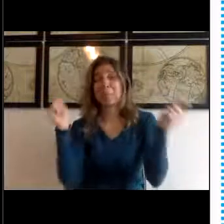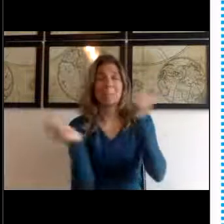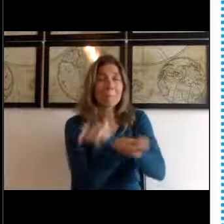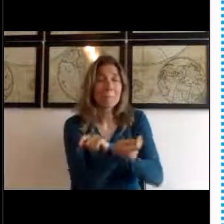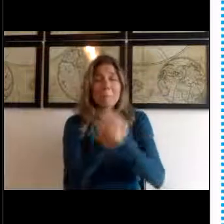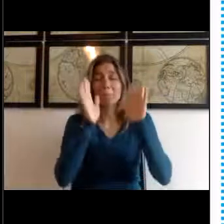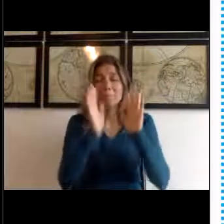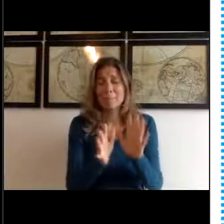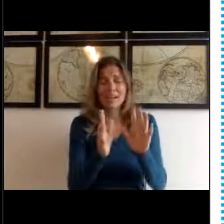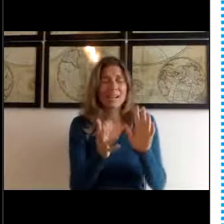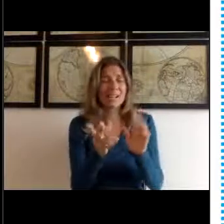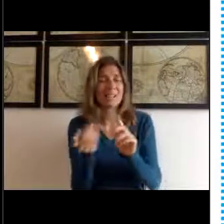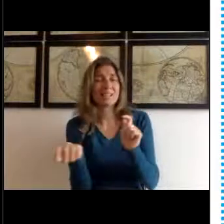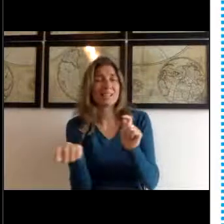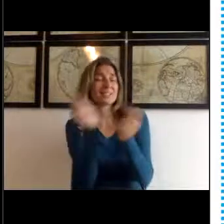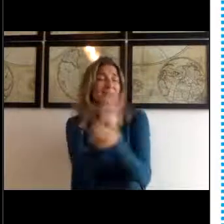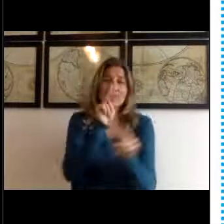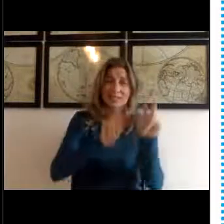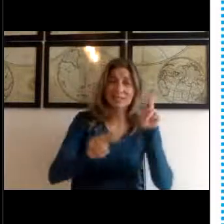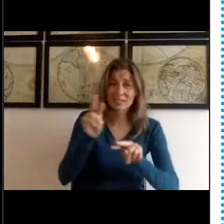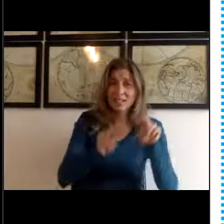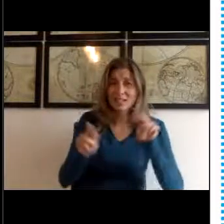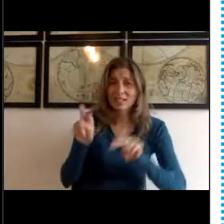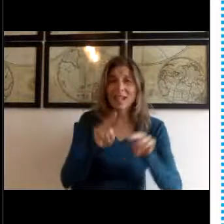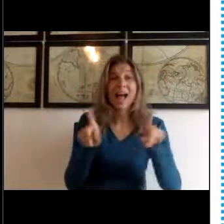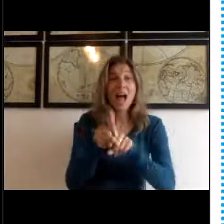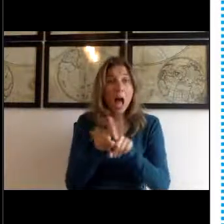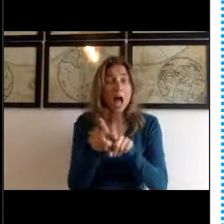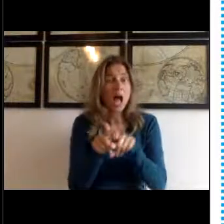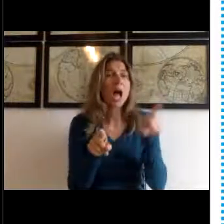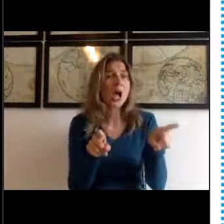What you face is, we really are uncertain about the future.